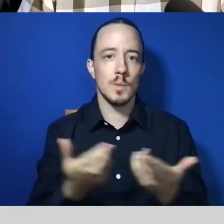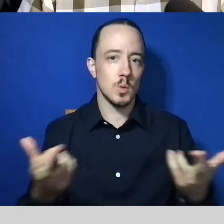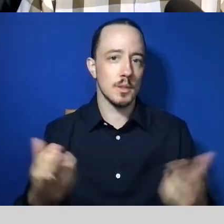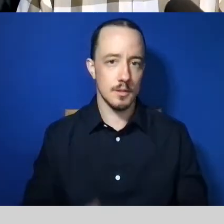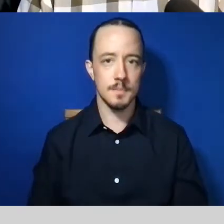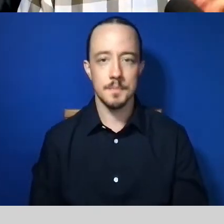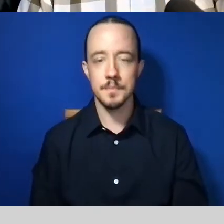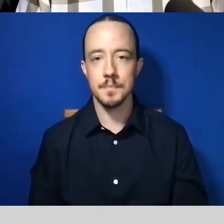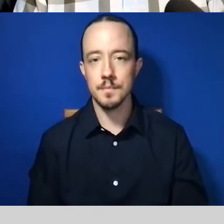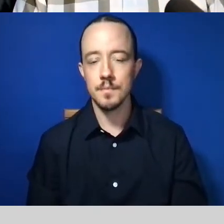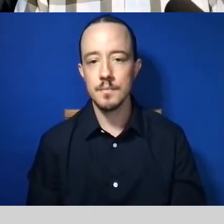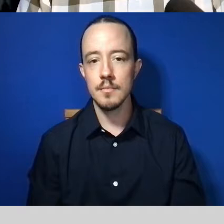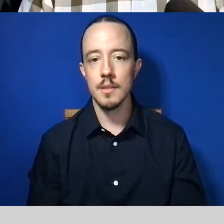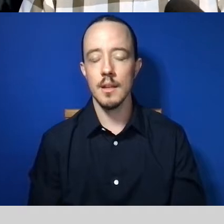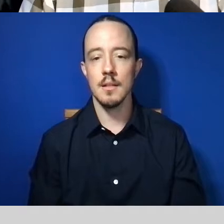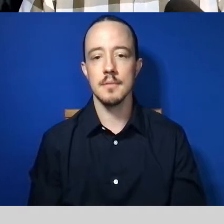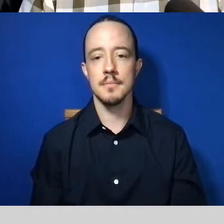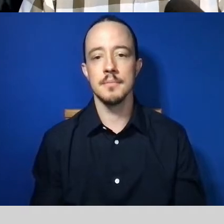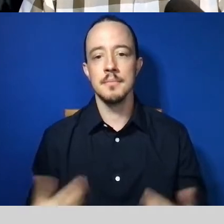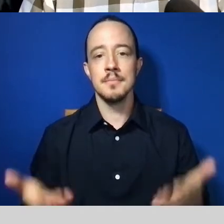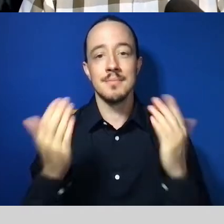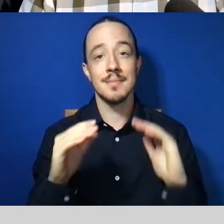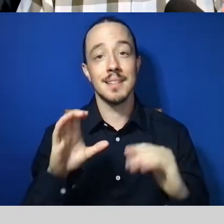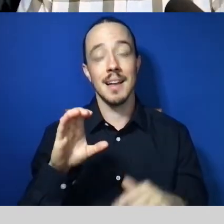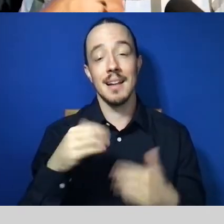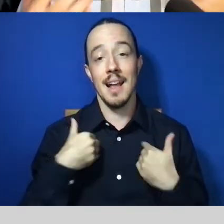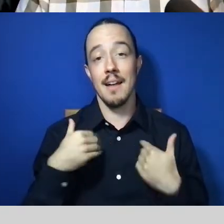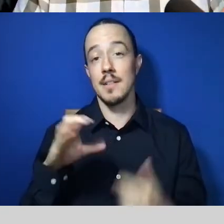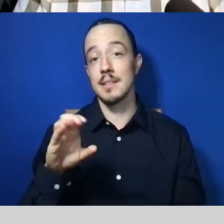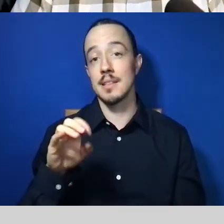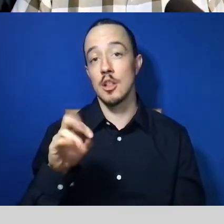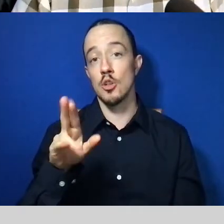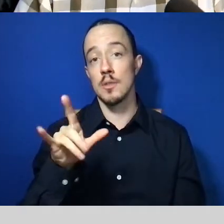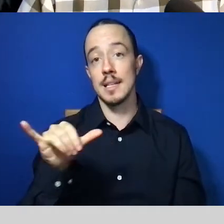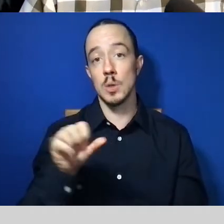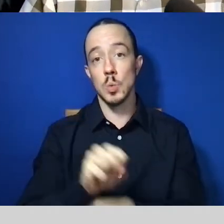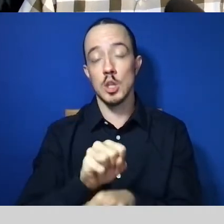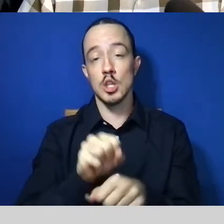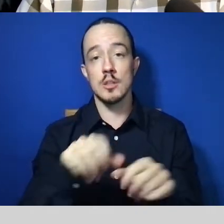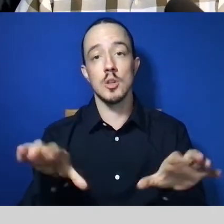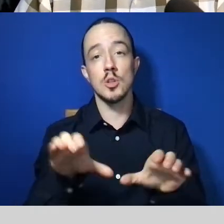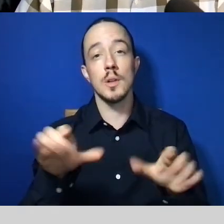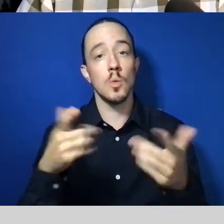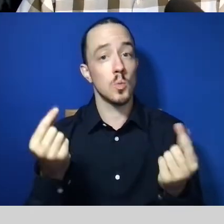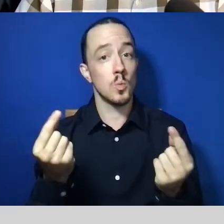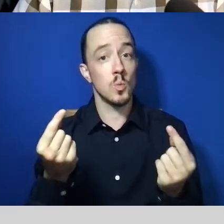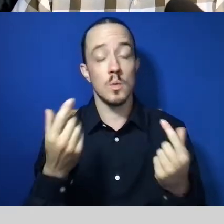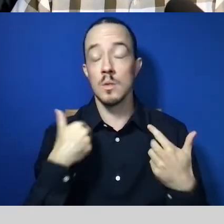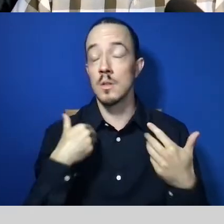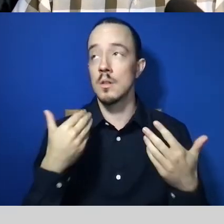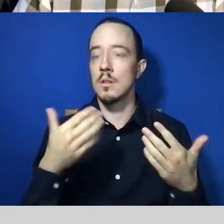Then we also have the Celery workers back here. Those are doing common tasks like priming the cache for